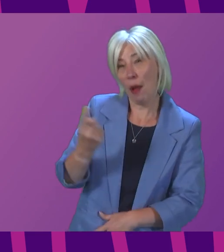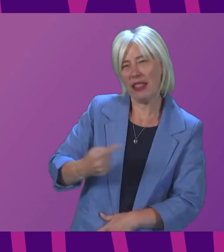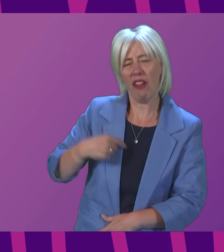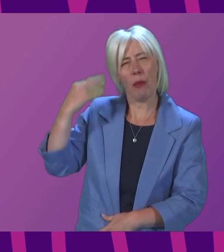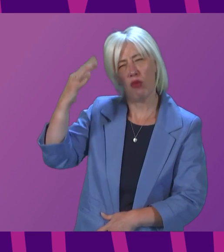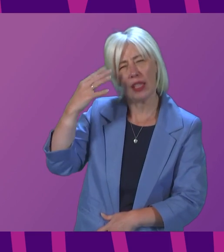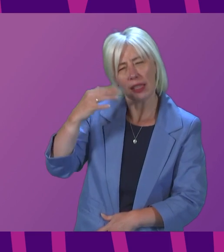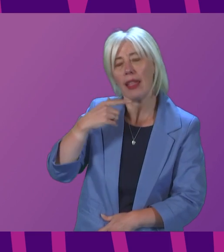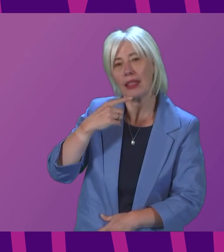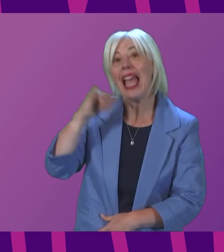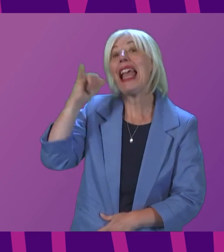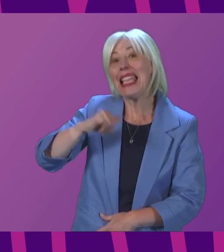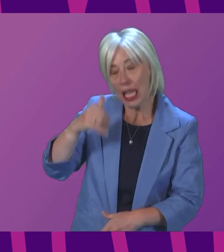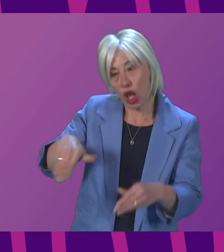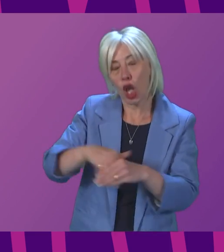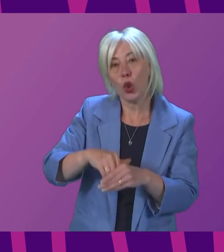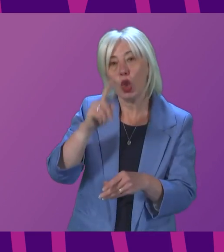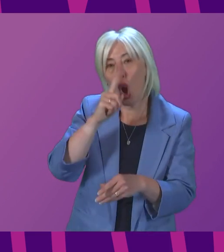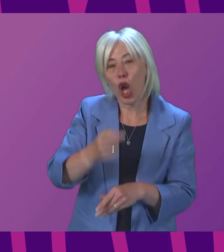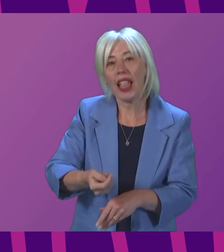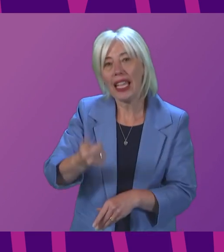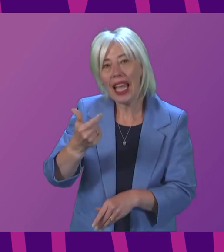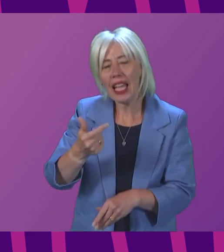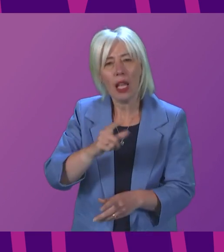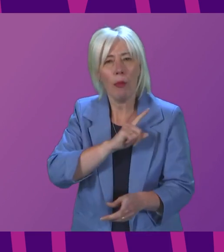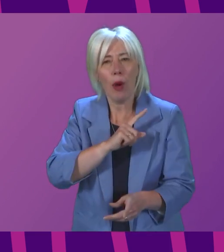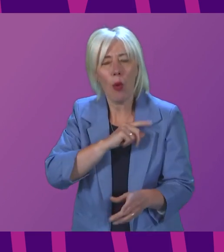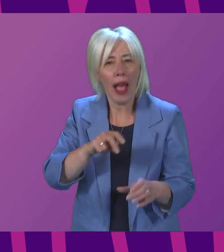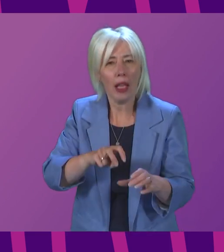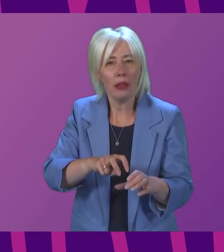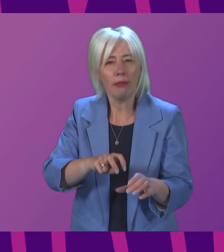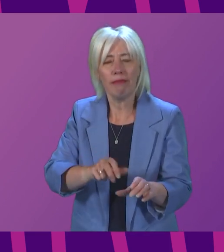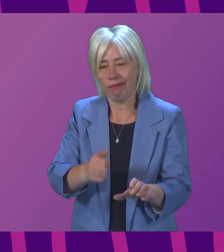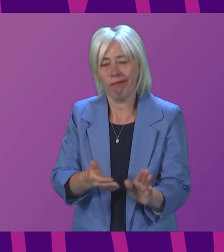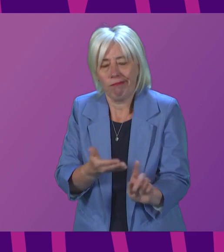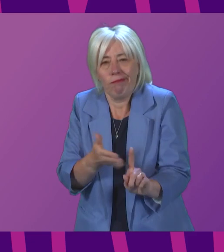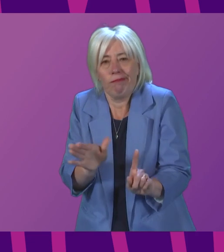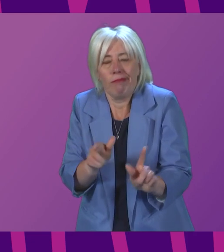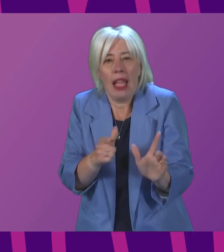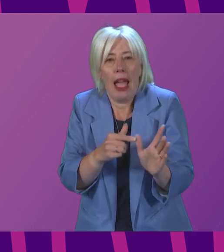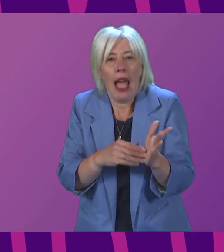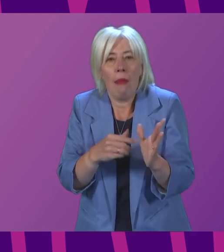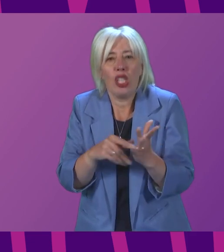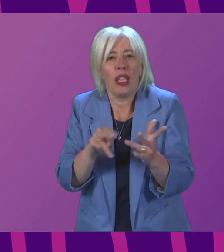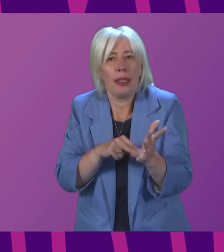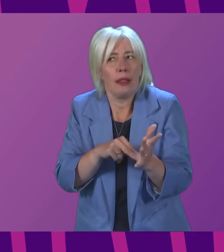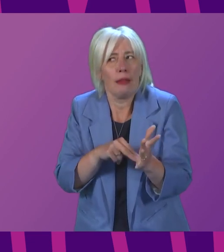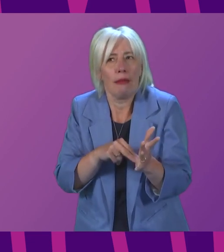Yes, let us include oil and gas companies, but why would he want to exclude Amazon, for example, from that approach?